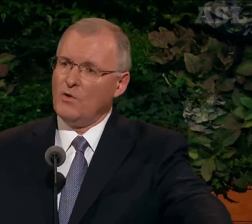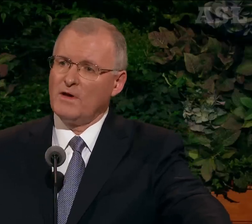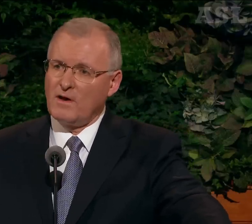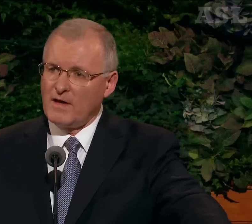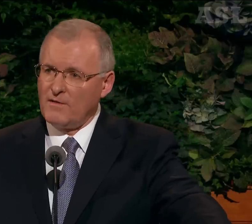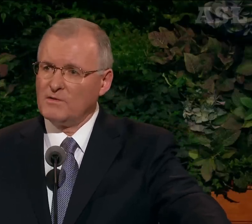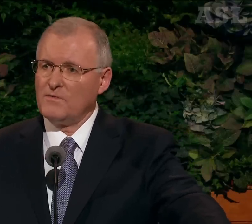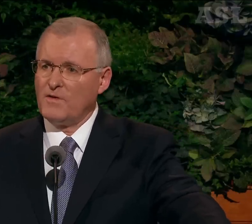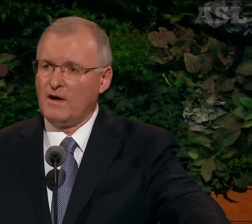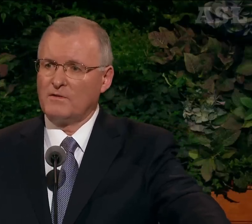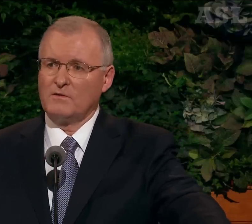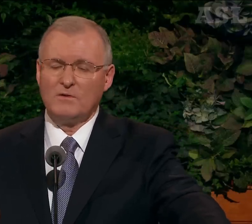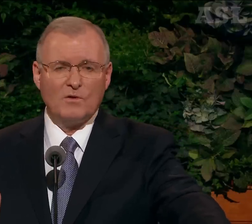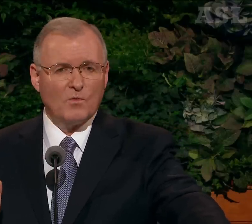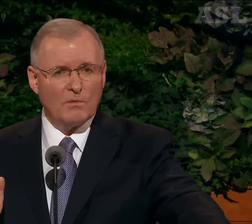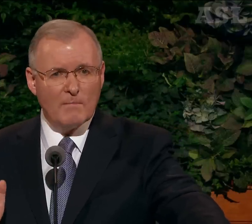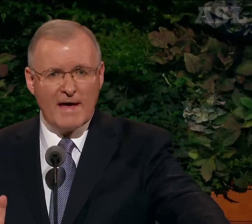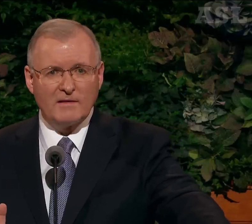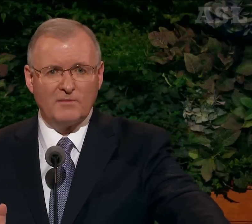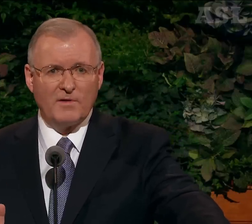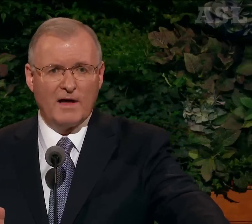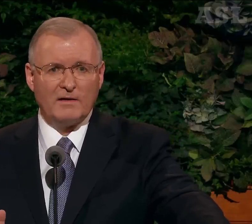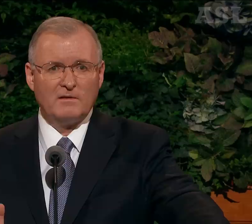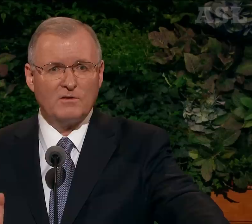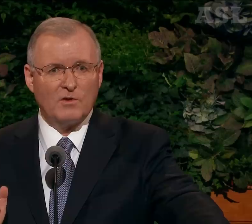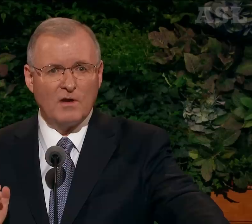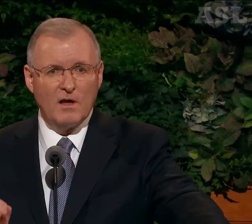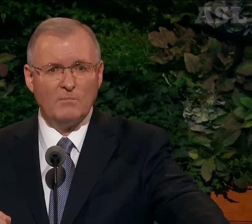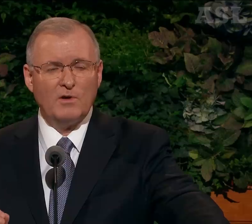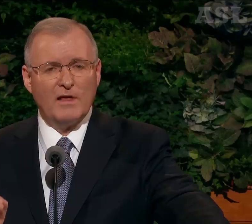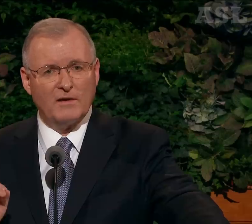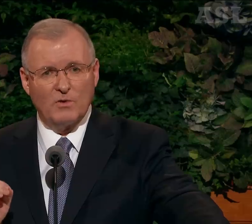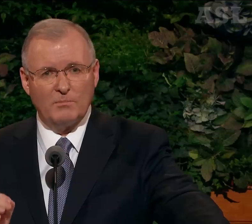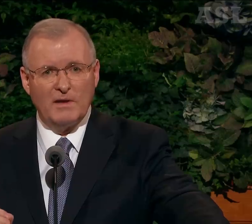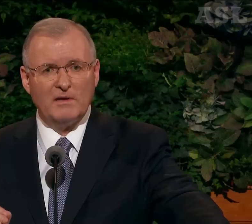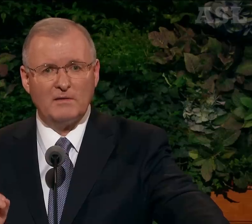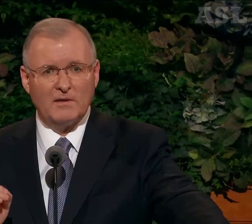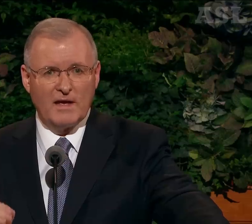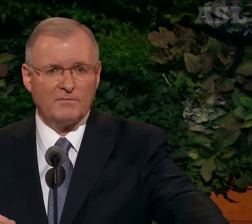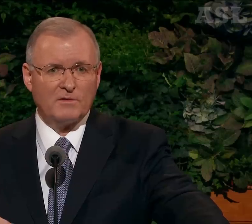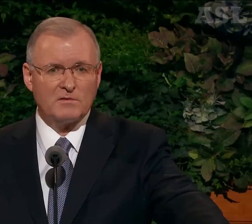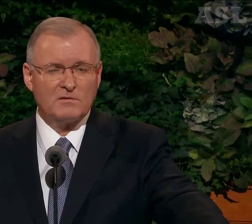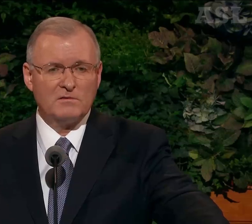PREPARE AS WELL AS YOU CAN AND